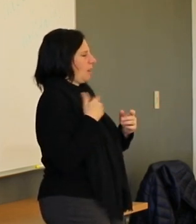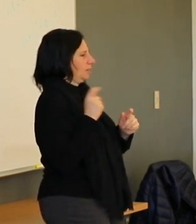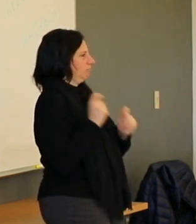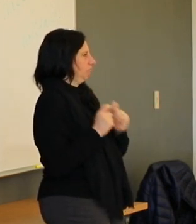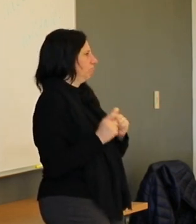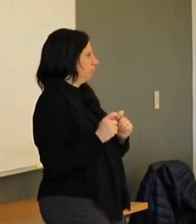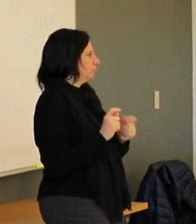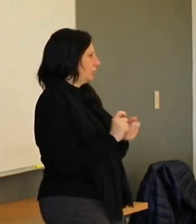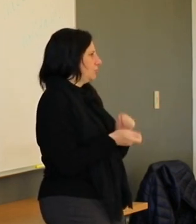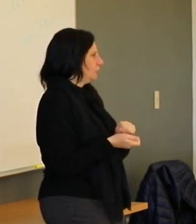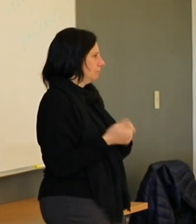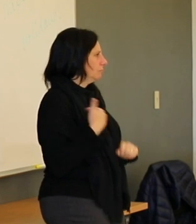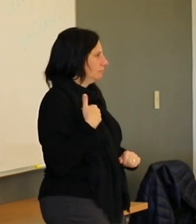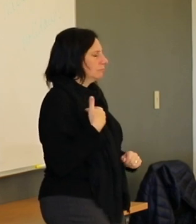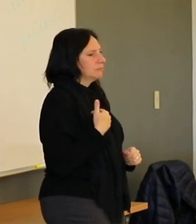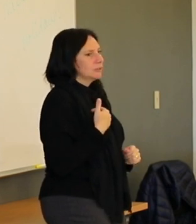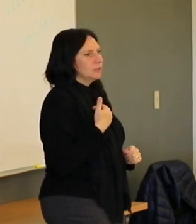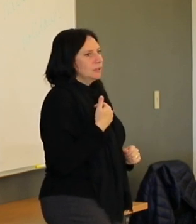So we're going to go to create a new map.